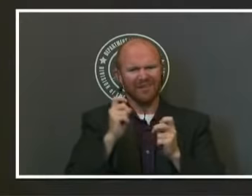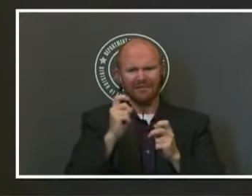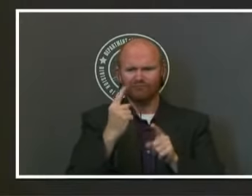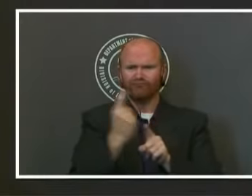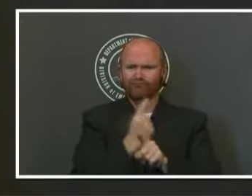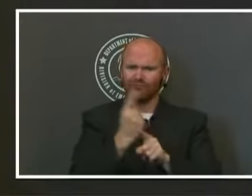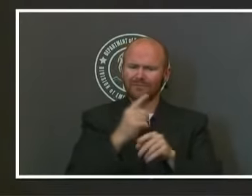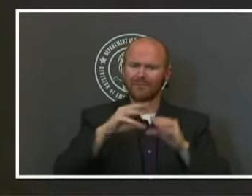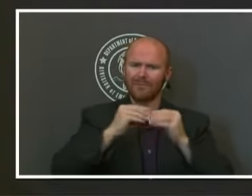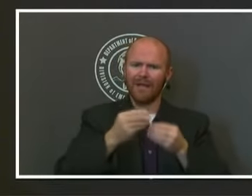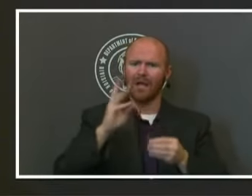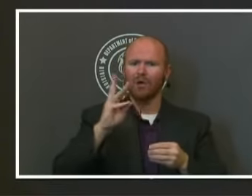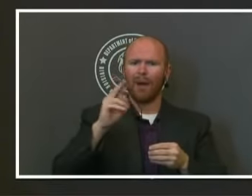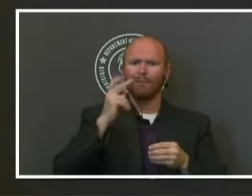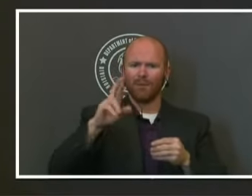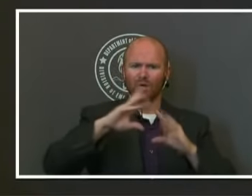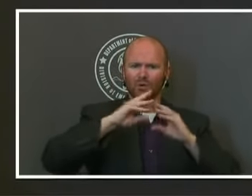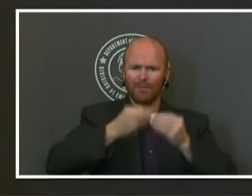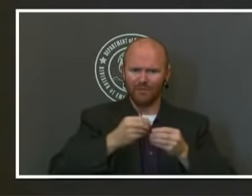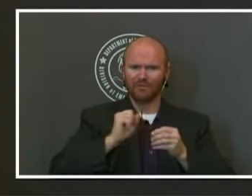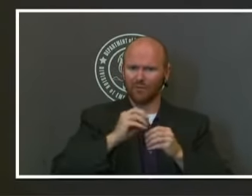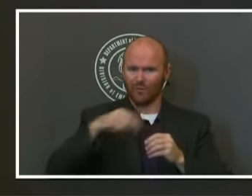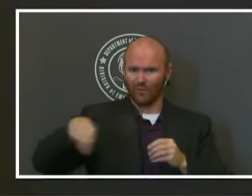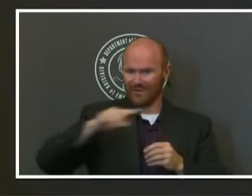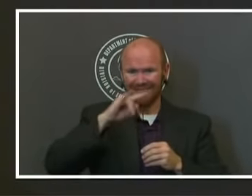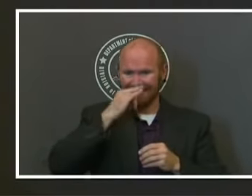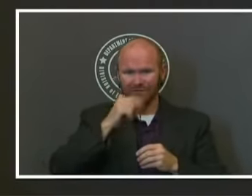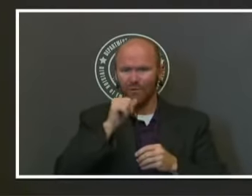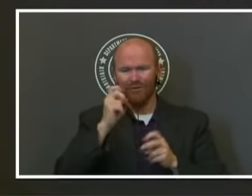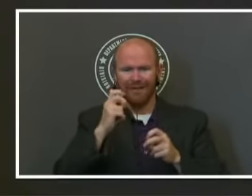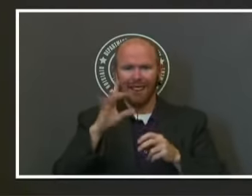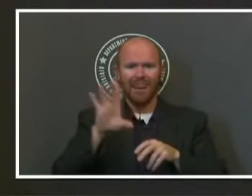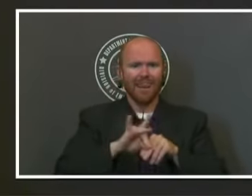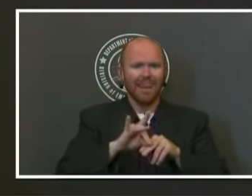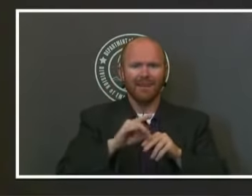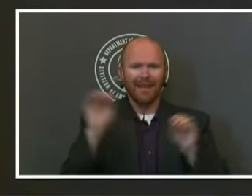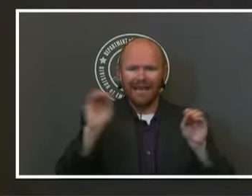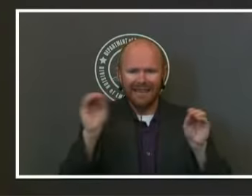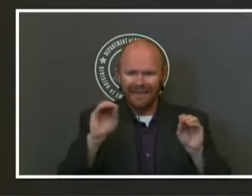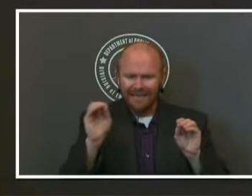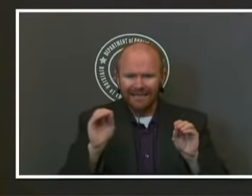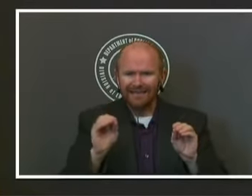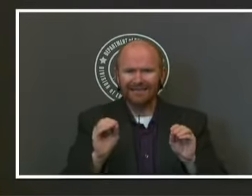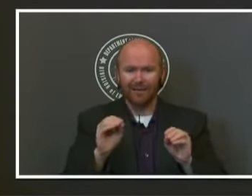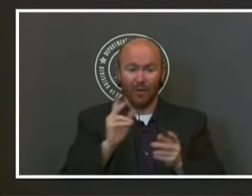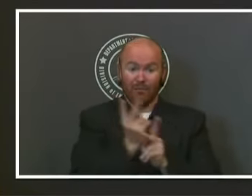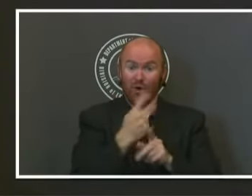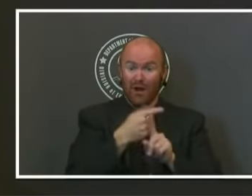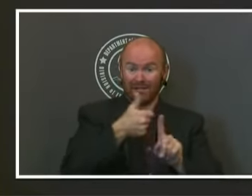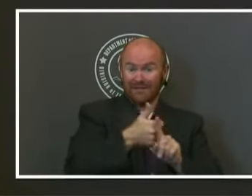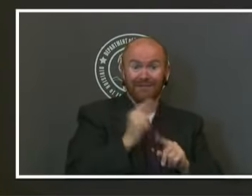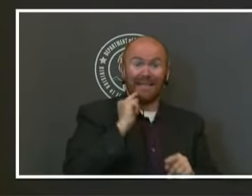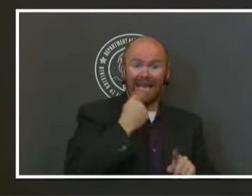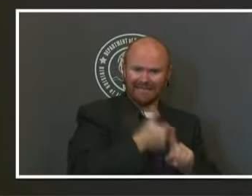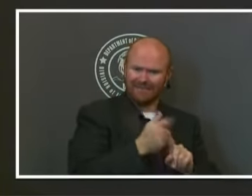or containers so that they don't have a problem with in fact they